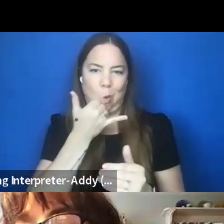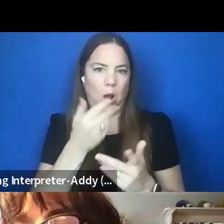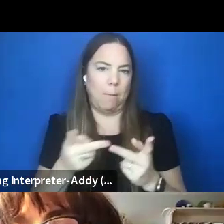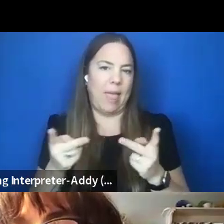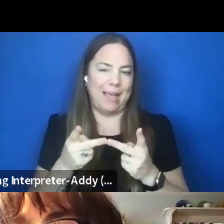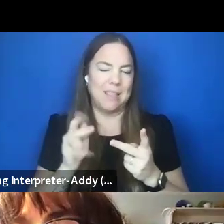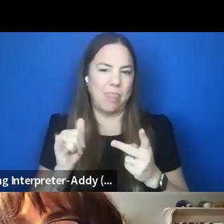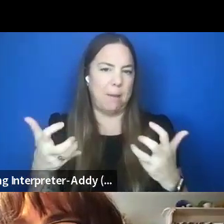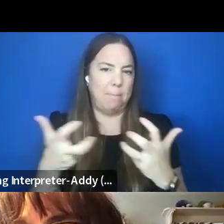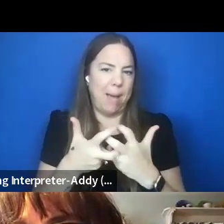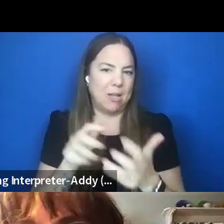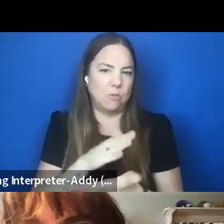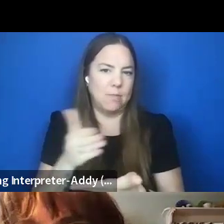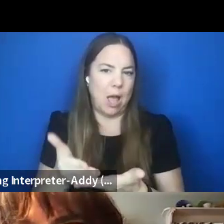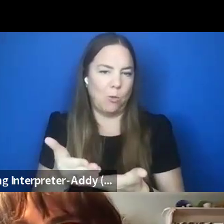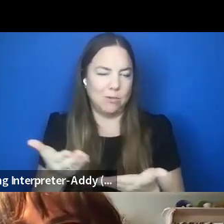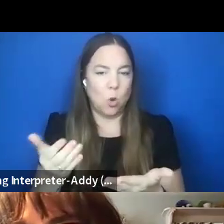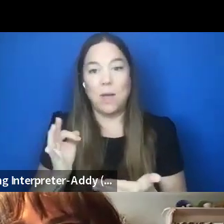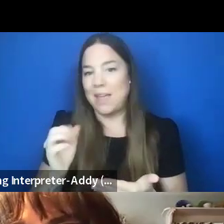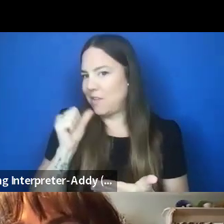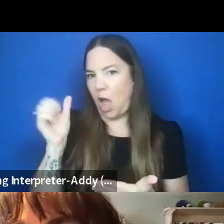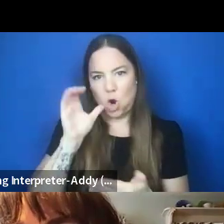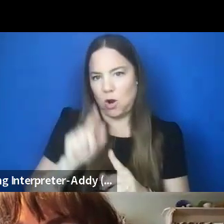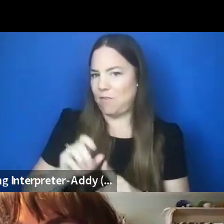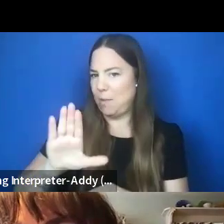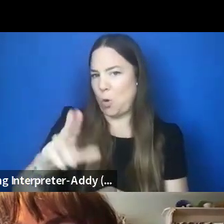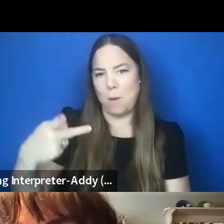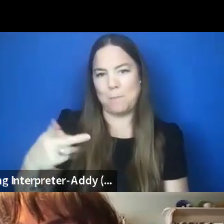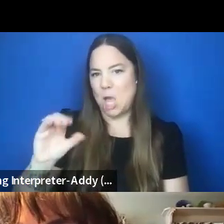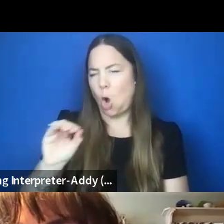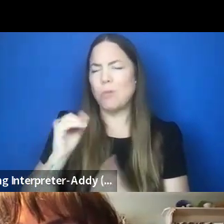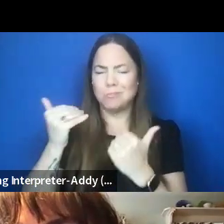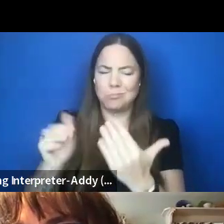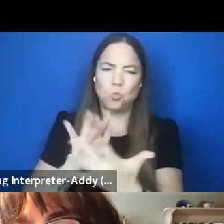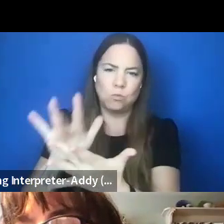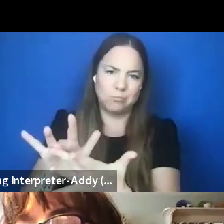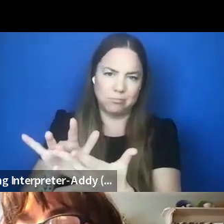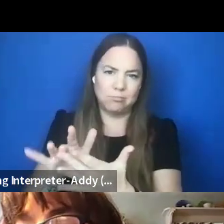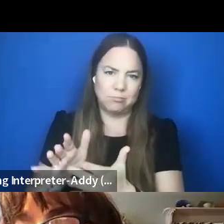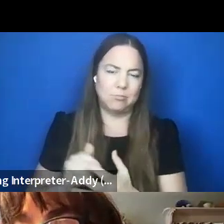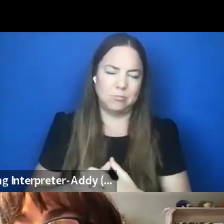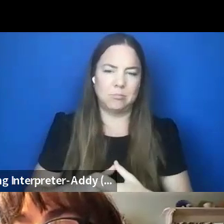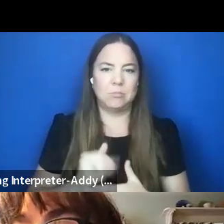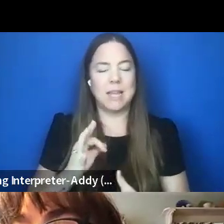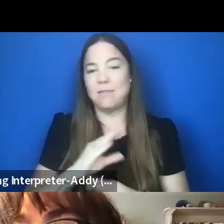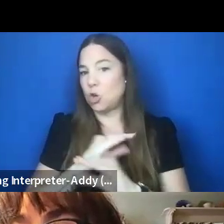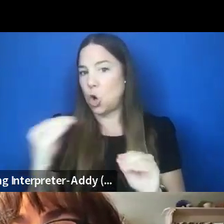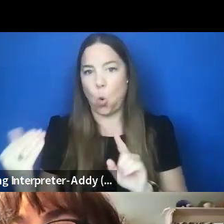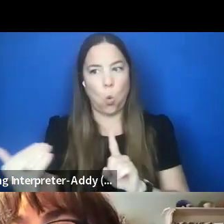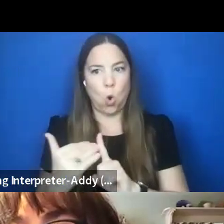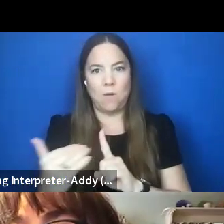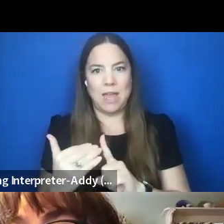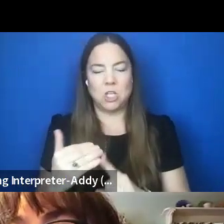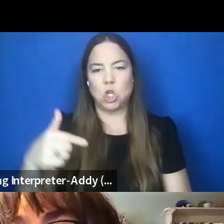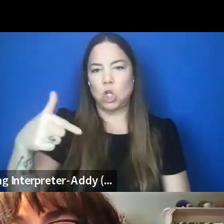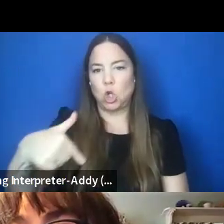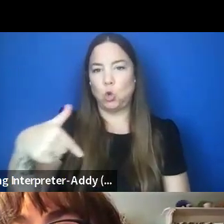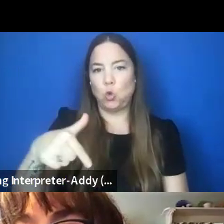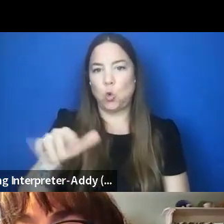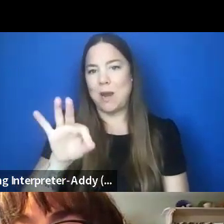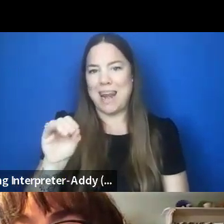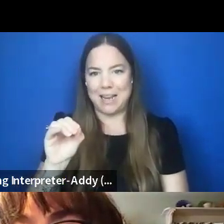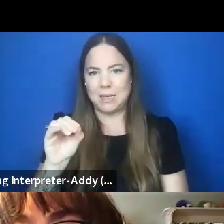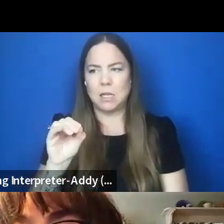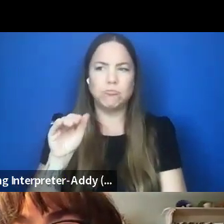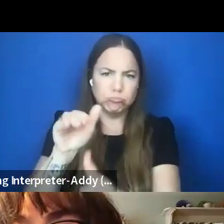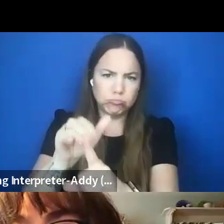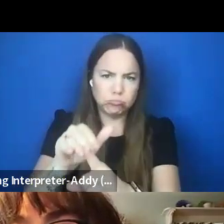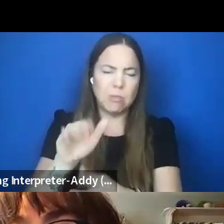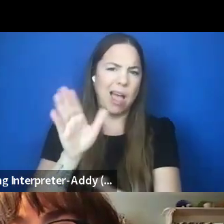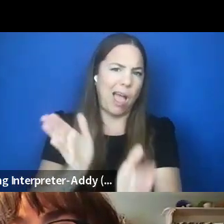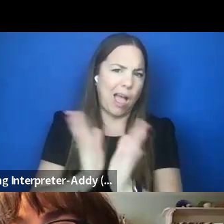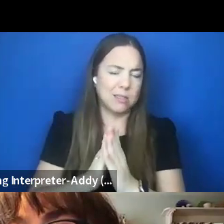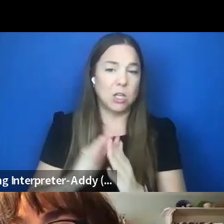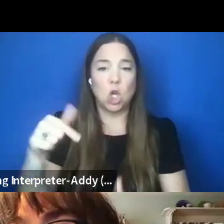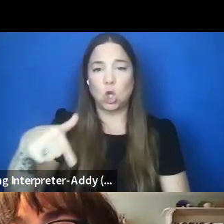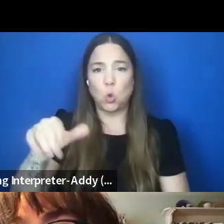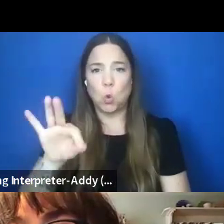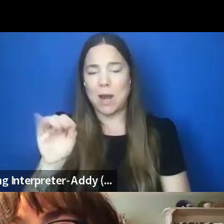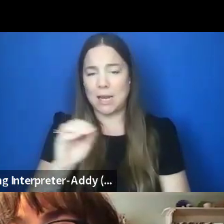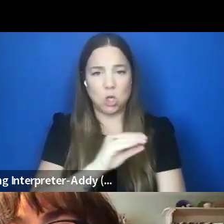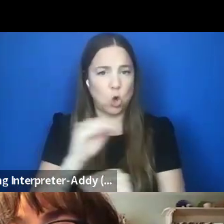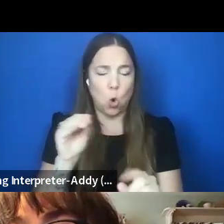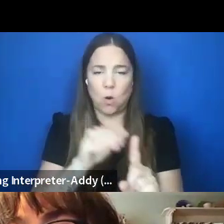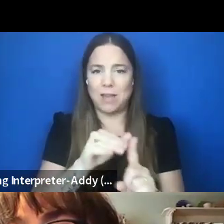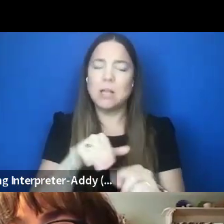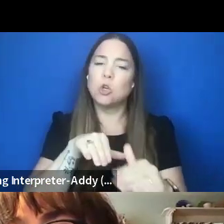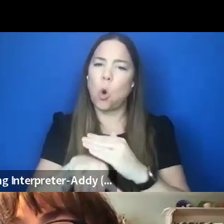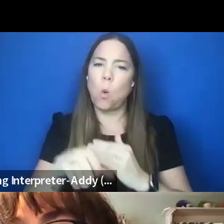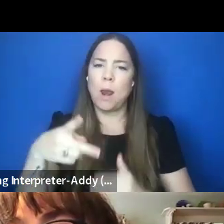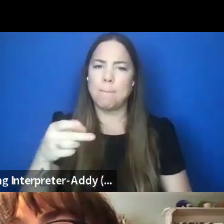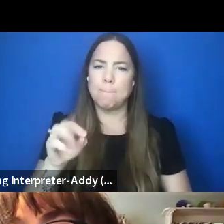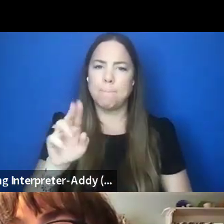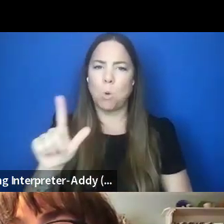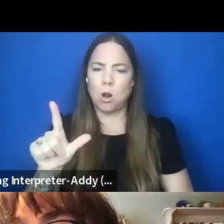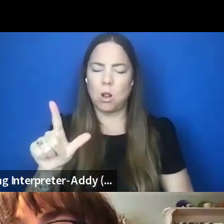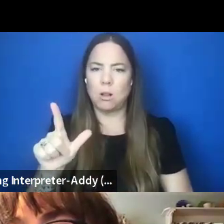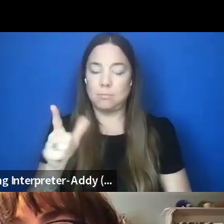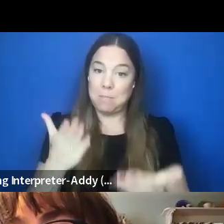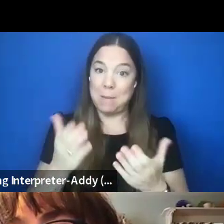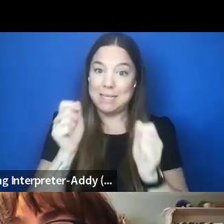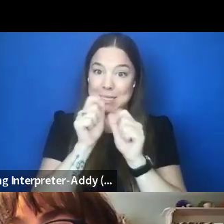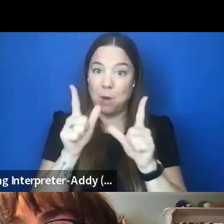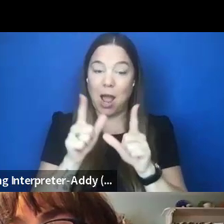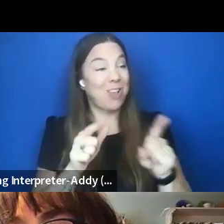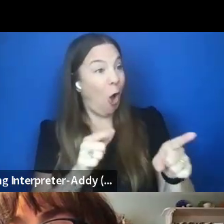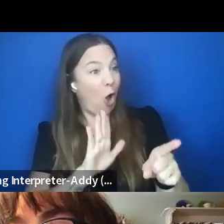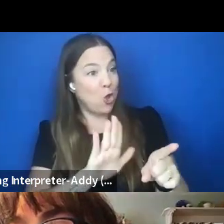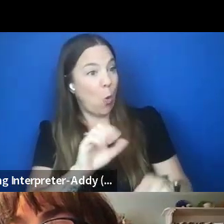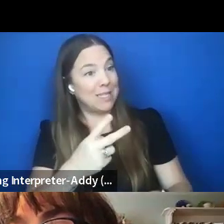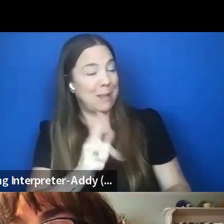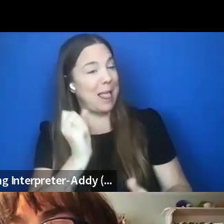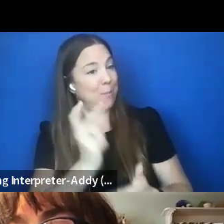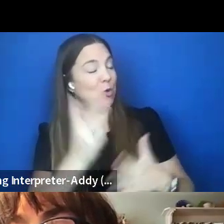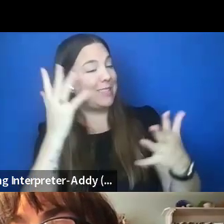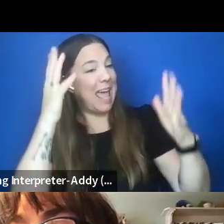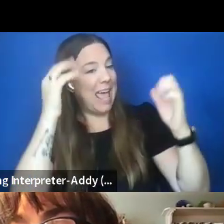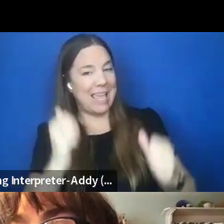Brooke Wilson: If you haven't heard from your project officer, you can reach out. There's also, if you haven't got a notification to Q. 90, you can reach out. If you haven't got a notification from Q. 90, you can just log into the portal, and you might be surprised when it says your spill was approved. Then you'll be like me, cause I didn't get notice.